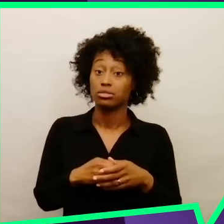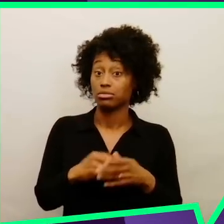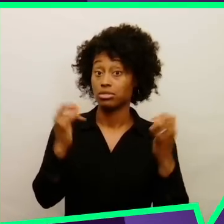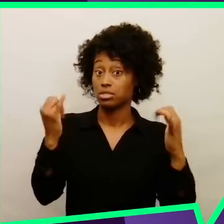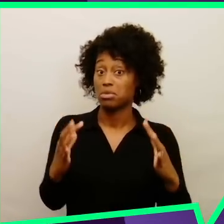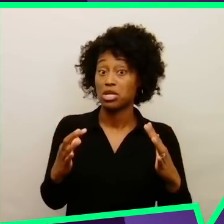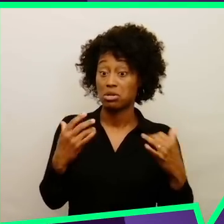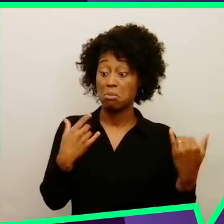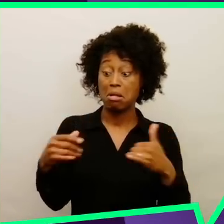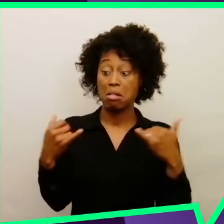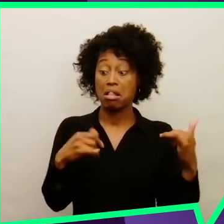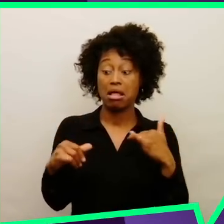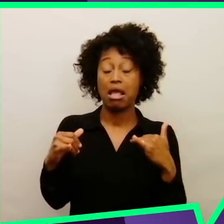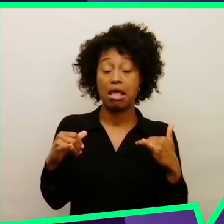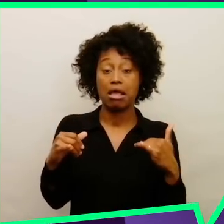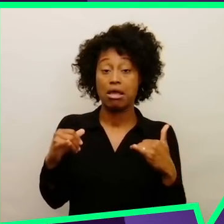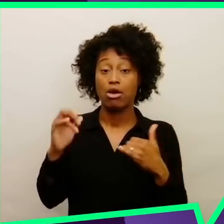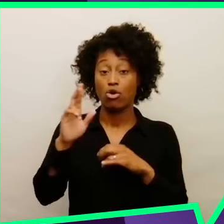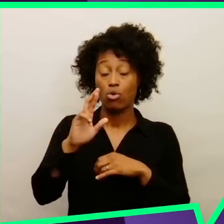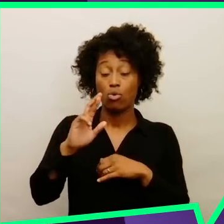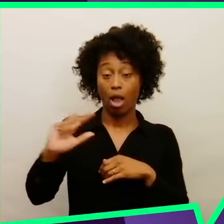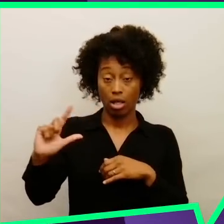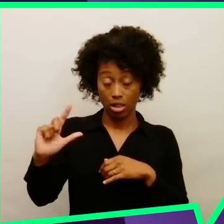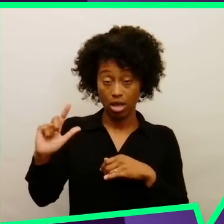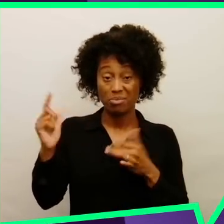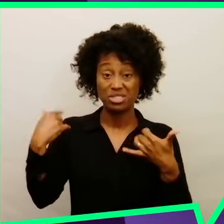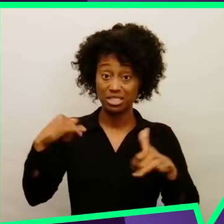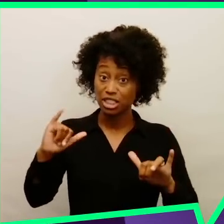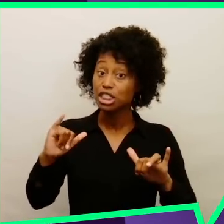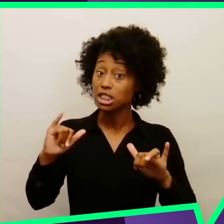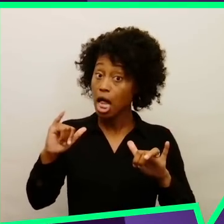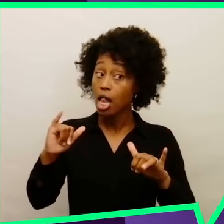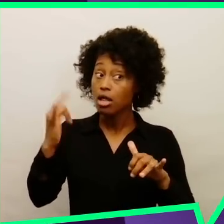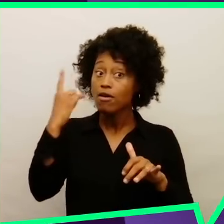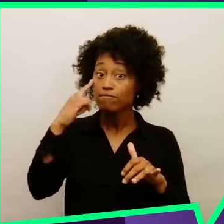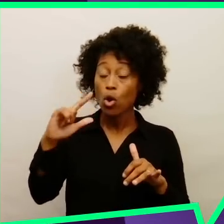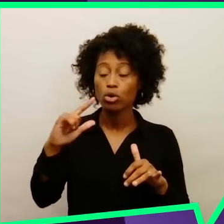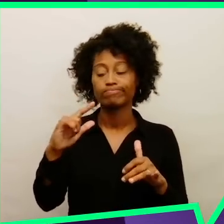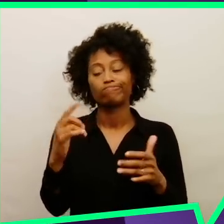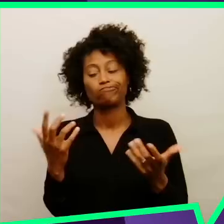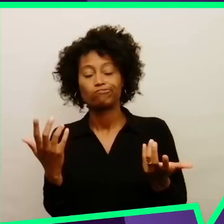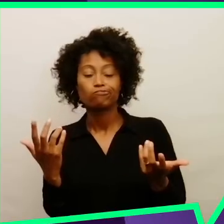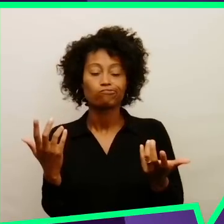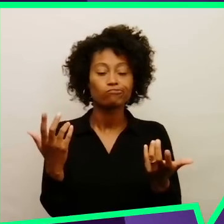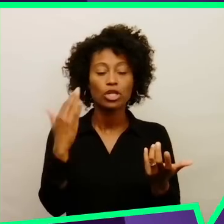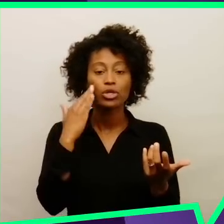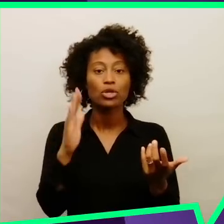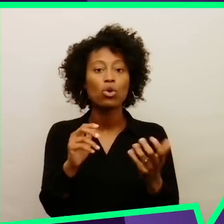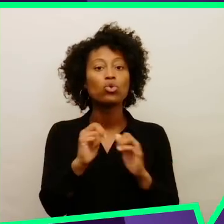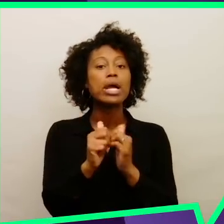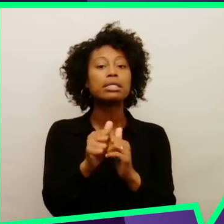and now, it's still a racing game, but it's Forza? Do you think there's going to be any change? I don't think so.